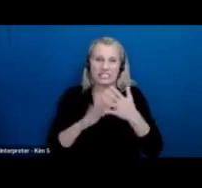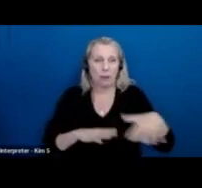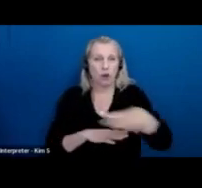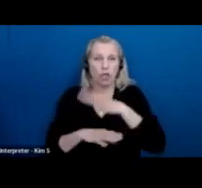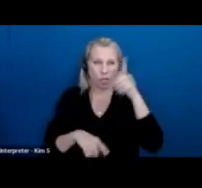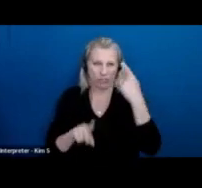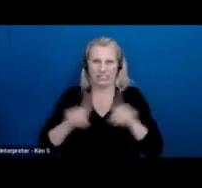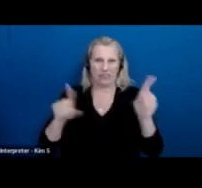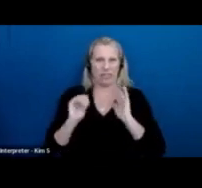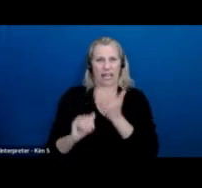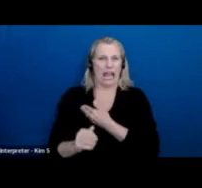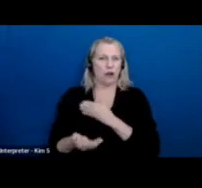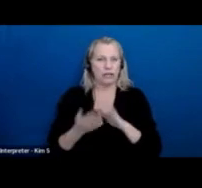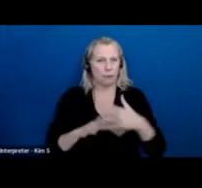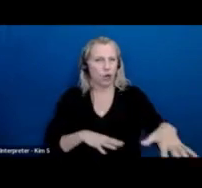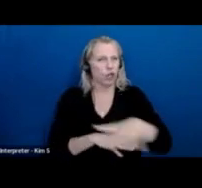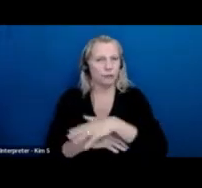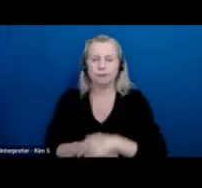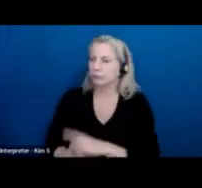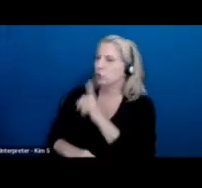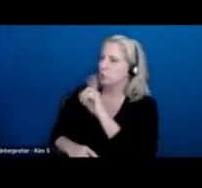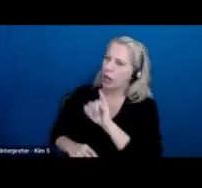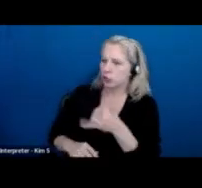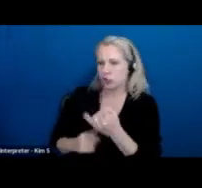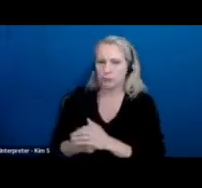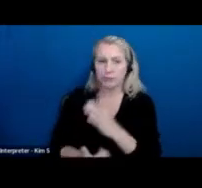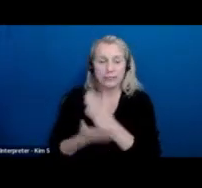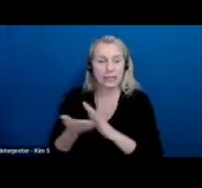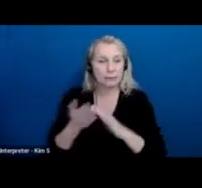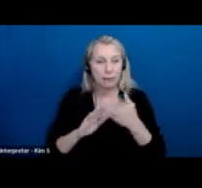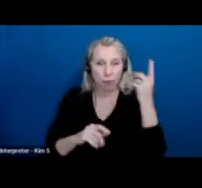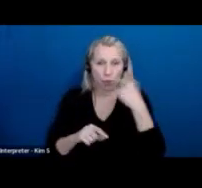our neighborhood. That's true AJ. Some neighborhoods look different than others and have